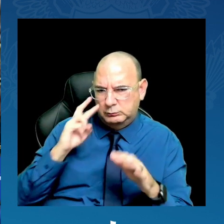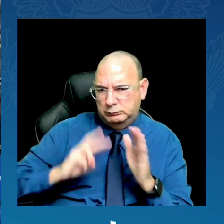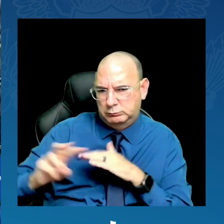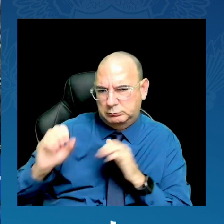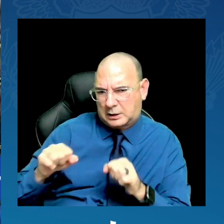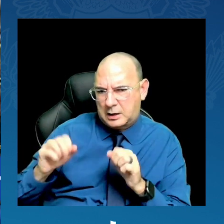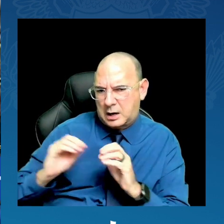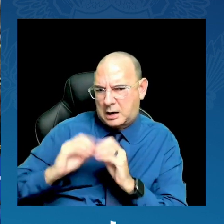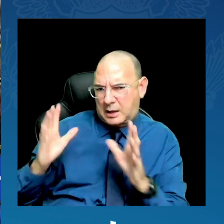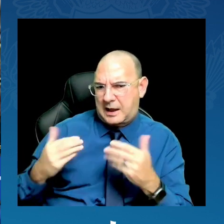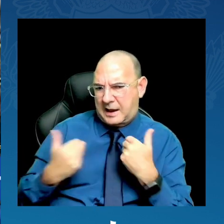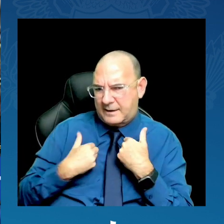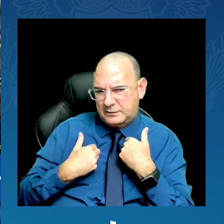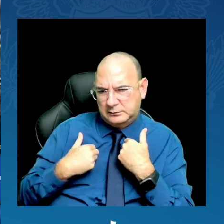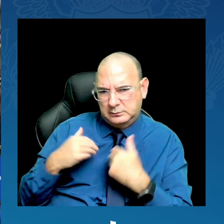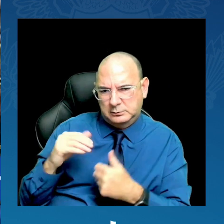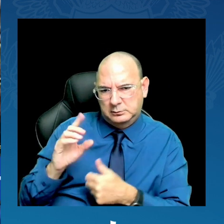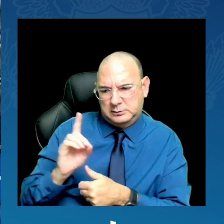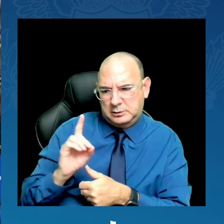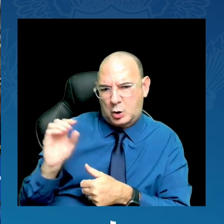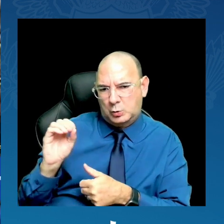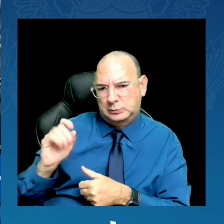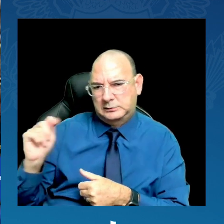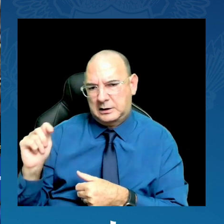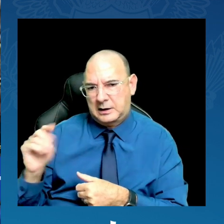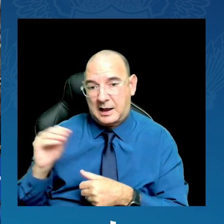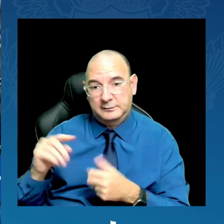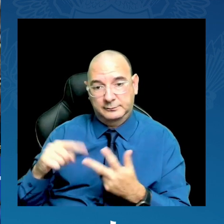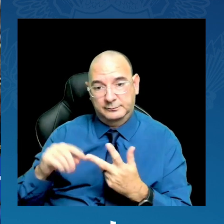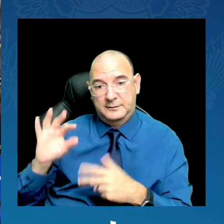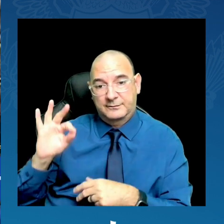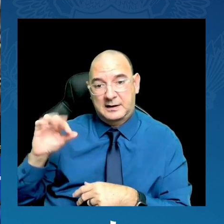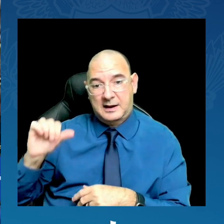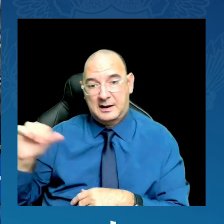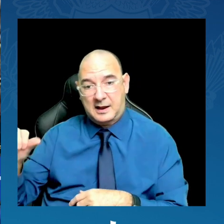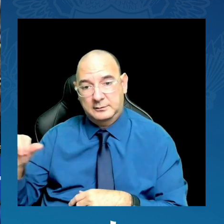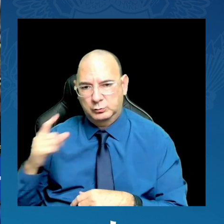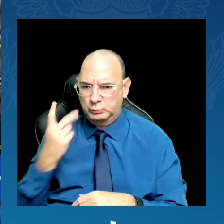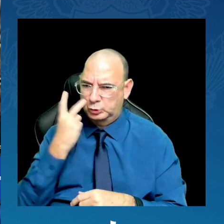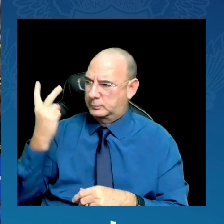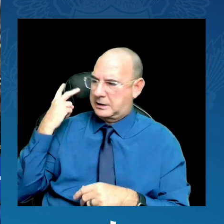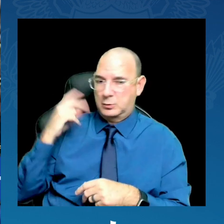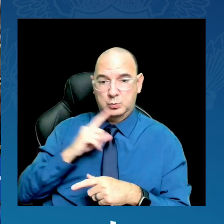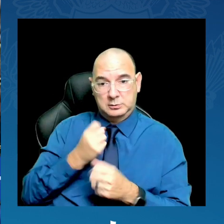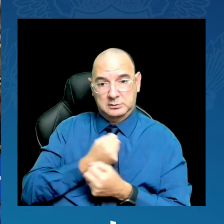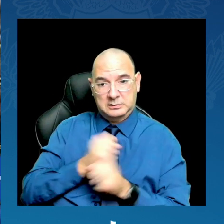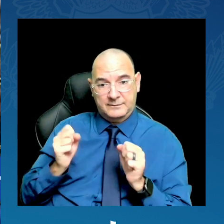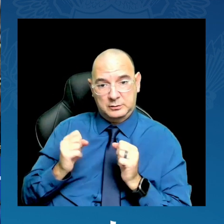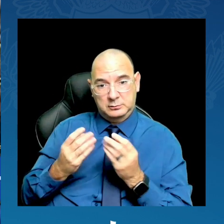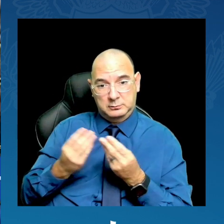our focus is on ensuring the safety of people and property and being mindful of the economic, national security and foreign policy